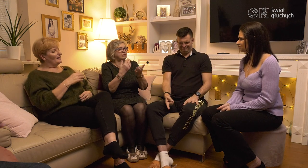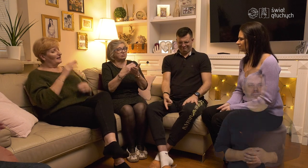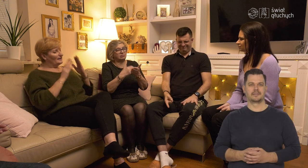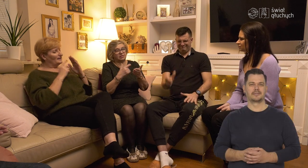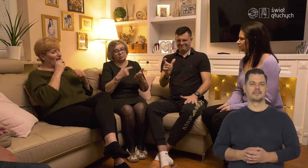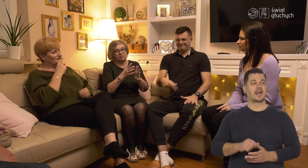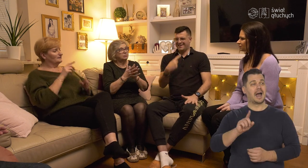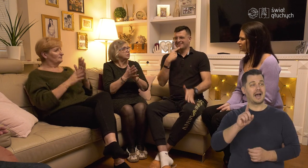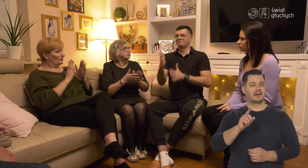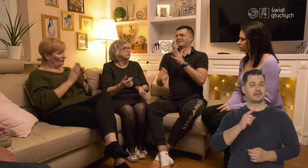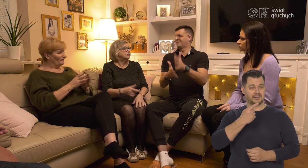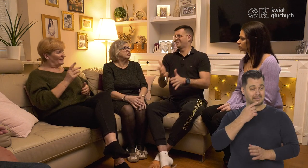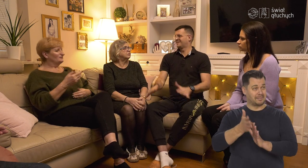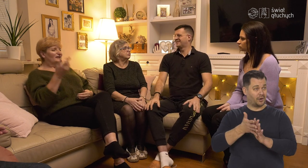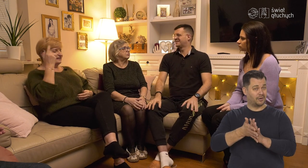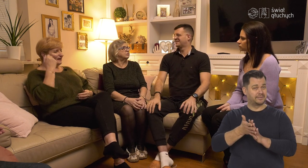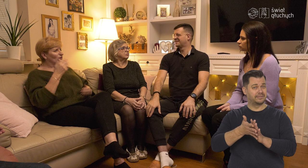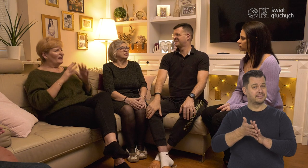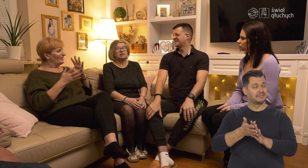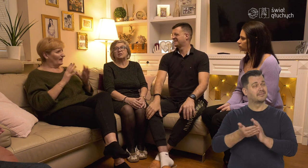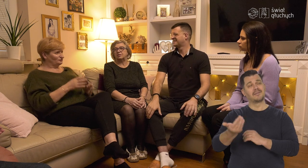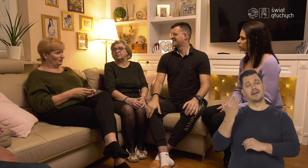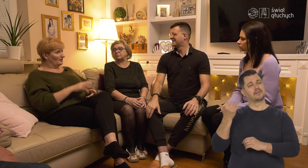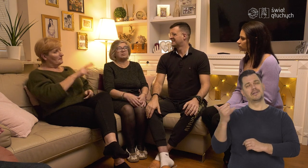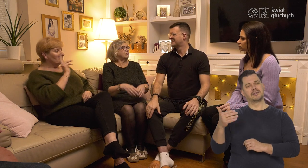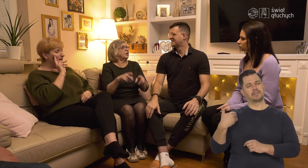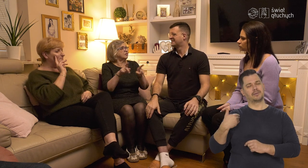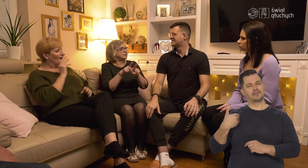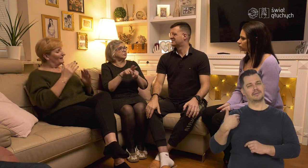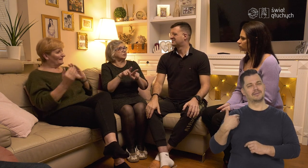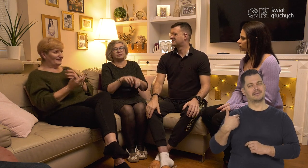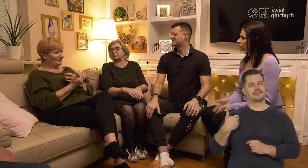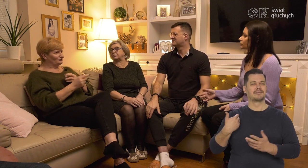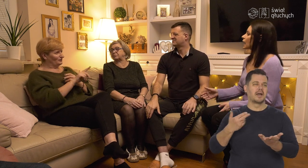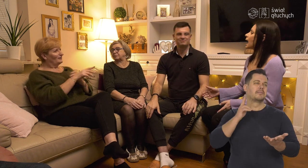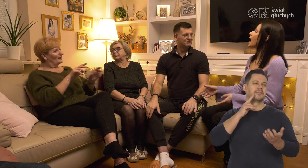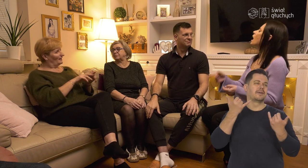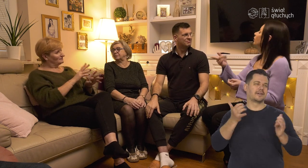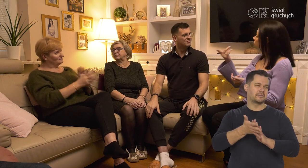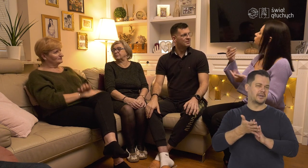[Dorota]: But sign language used to be different - mom used to sign differently.